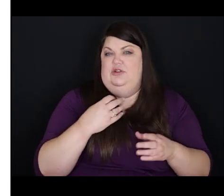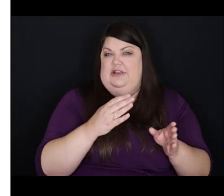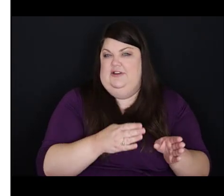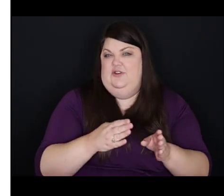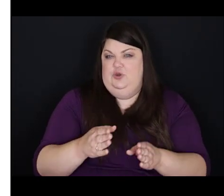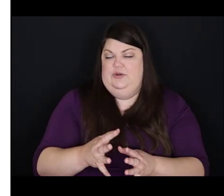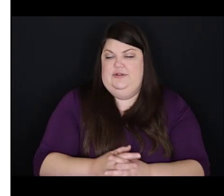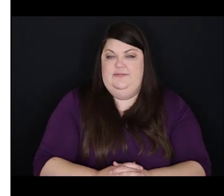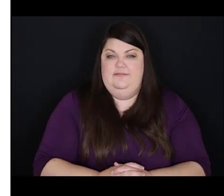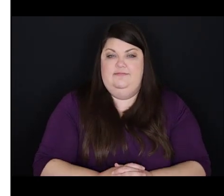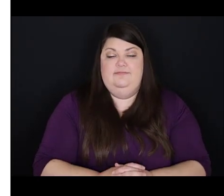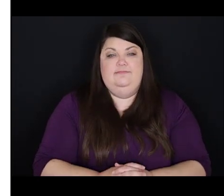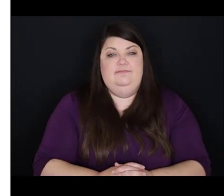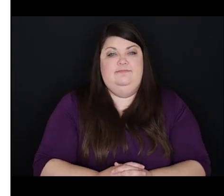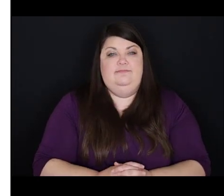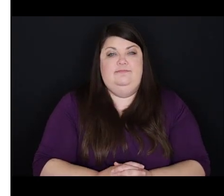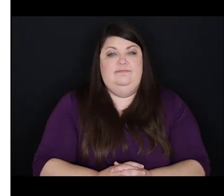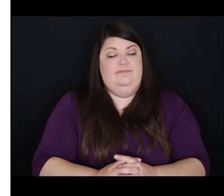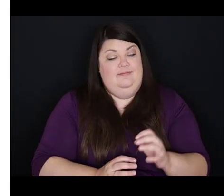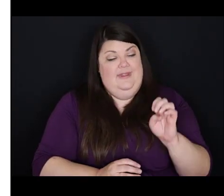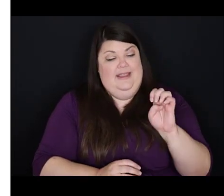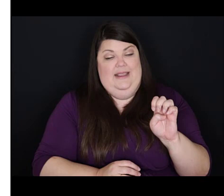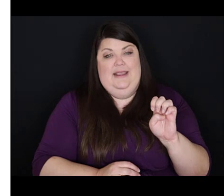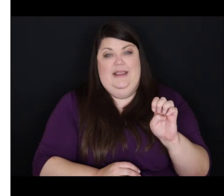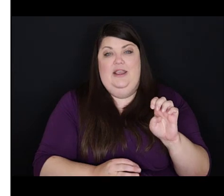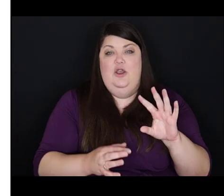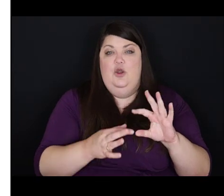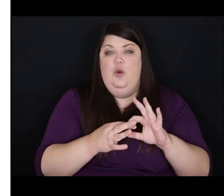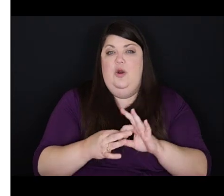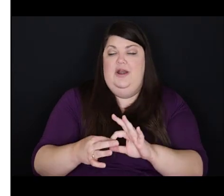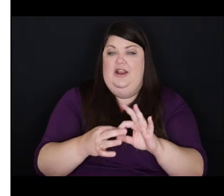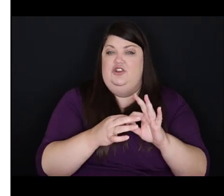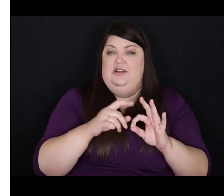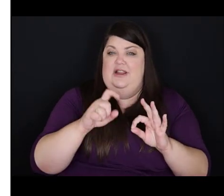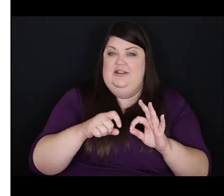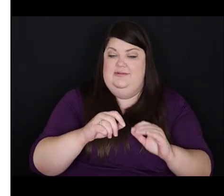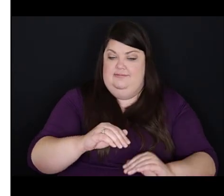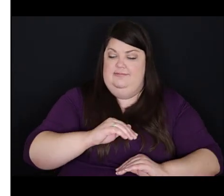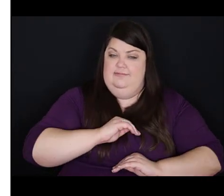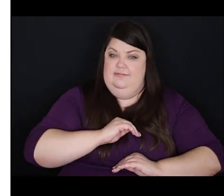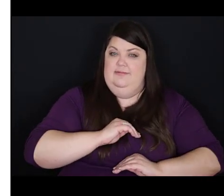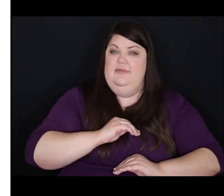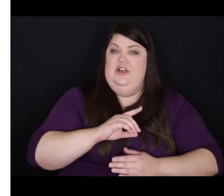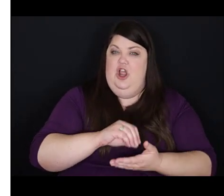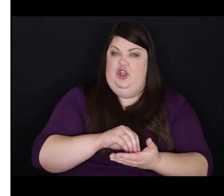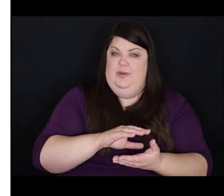(E) Coordination necessary to satisfy documentation requirements set forth